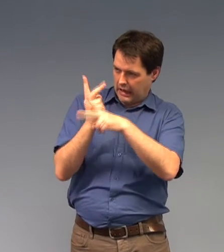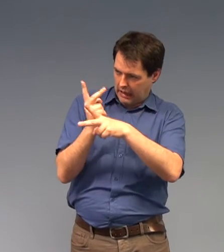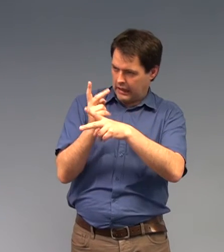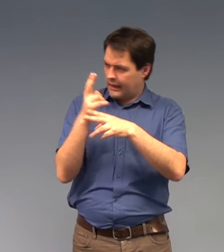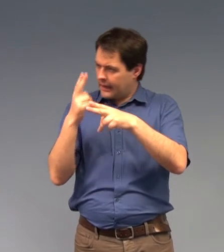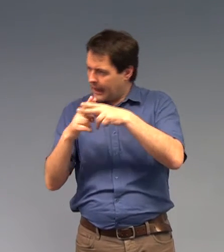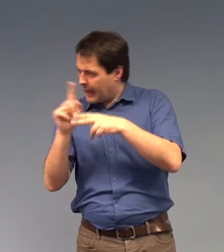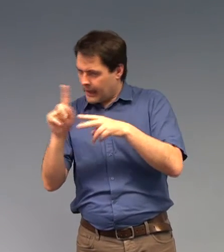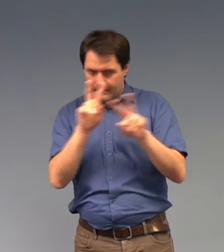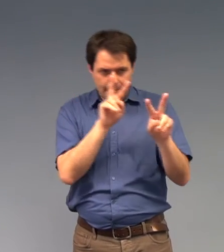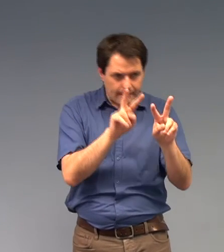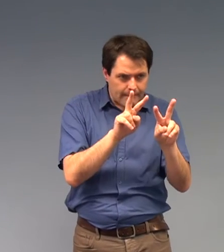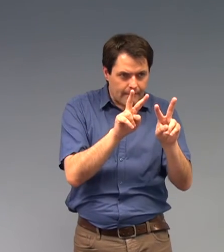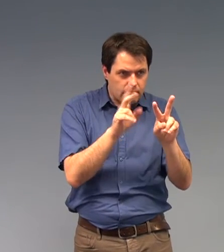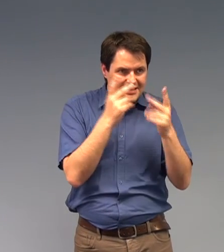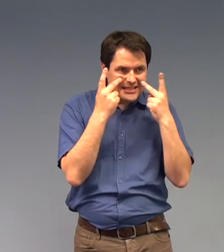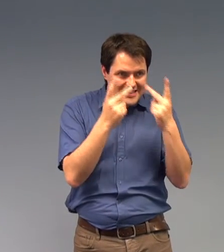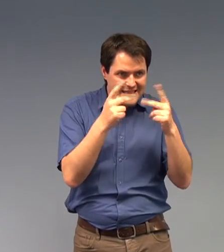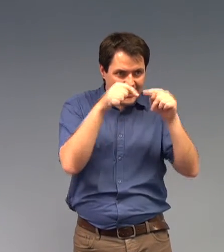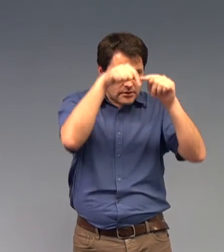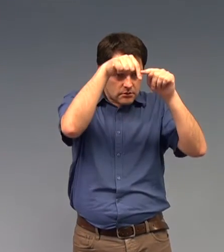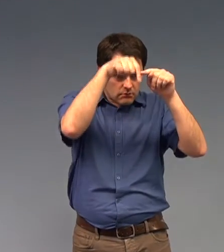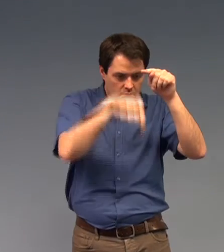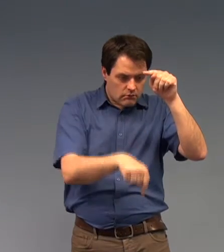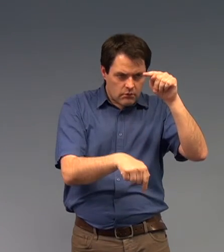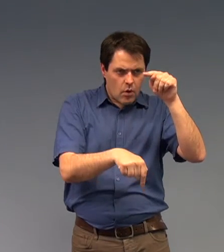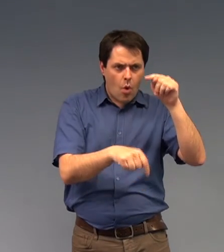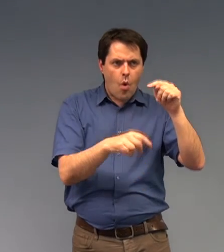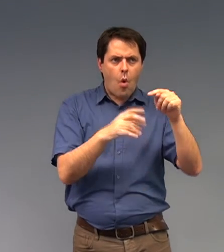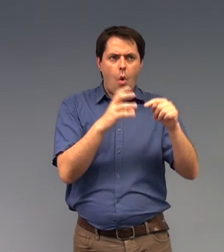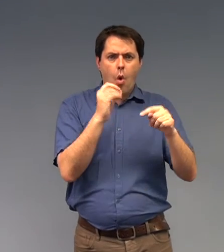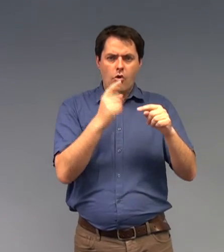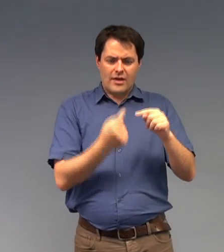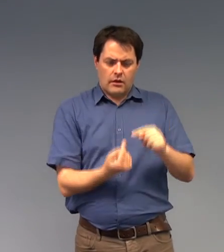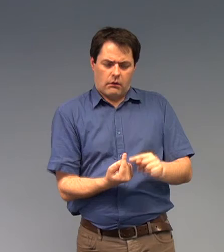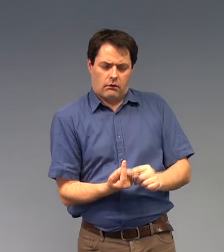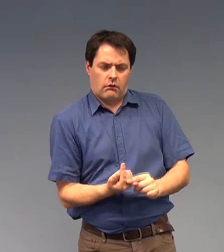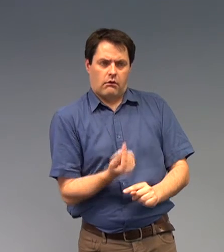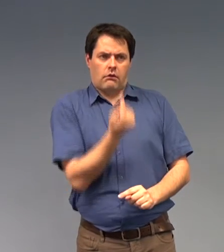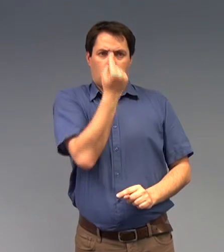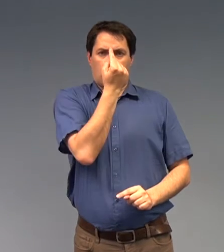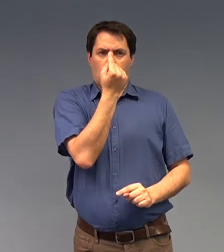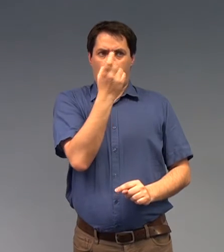and we would have how that kind of seaweed grew. Checked on the name,